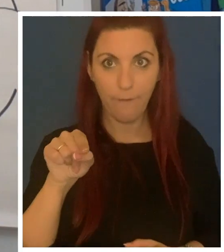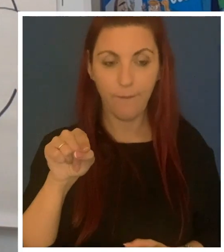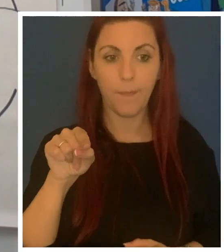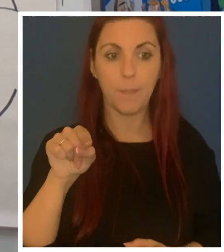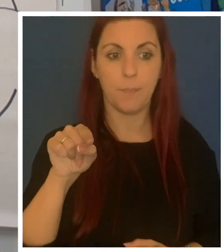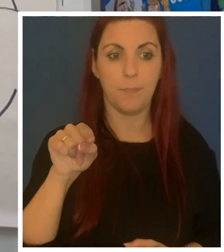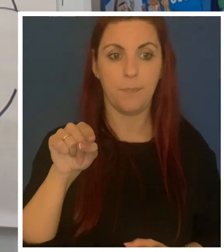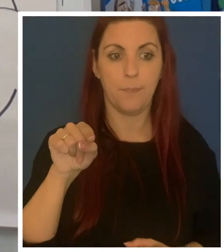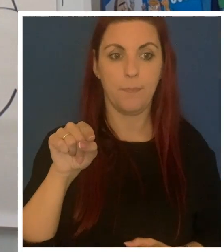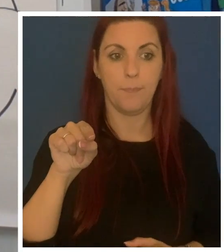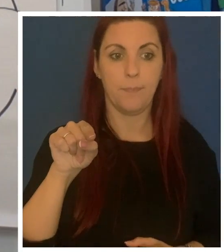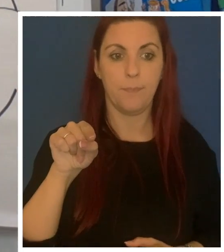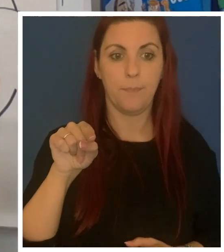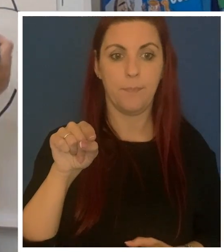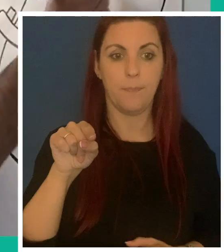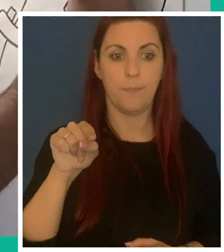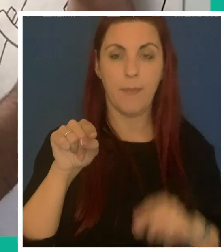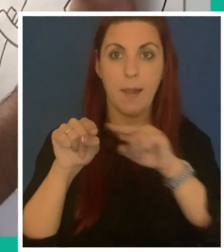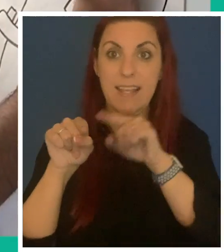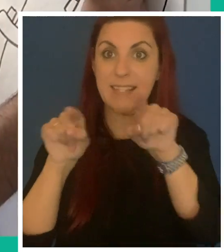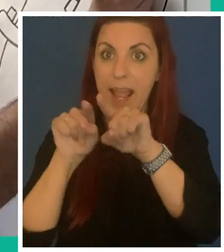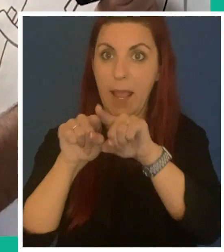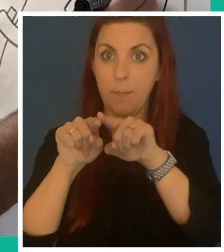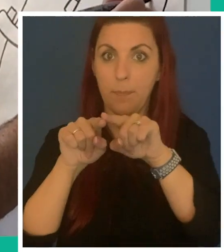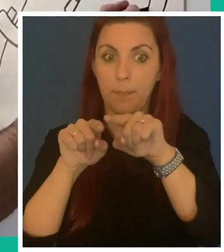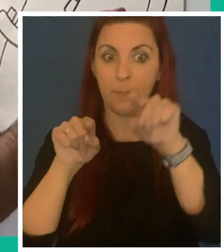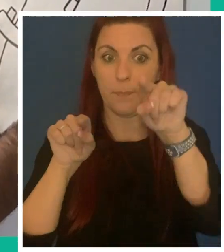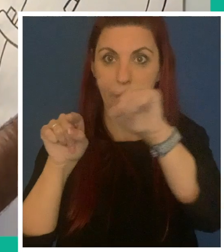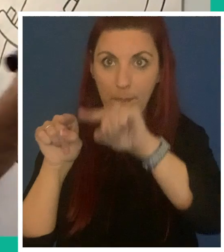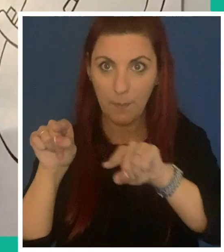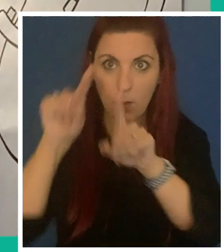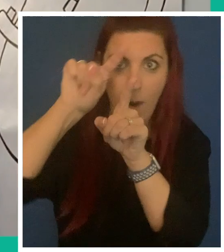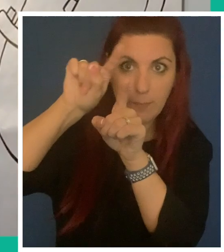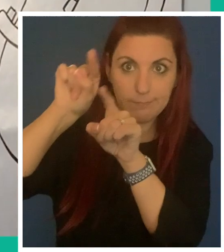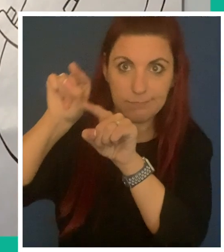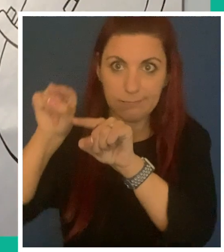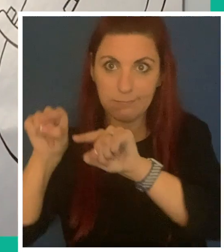And then the same curve just inside it, a curve coming around like this, okay.